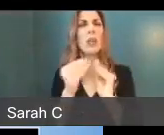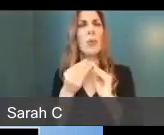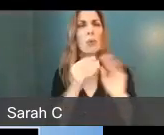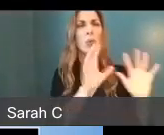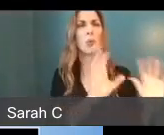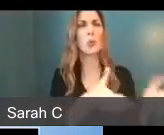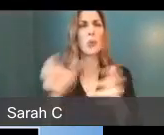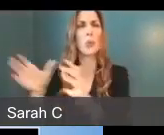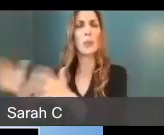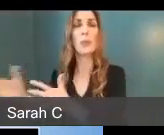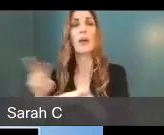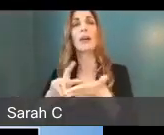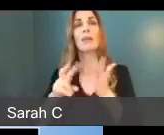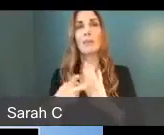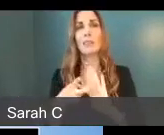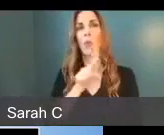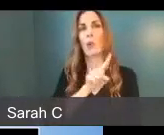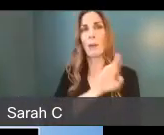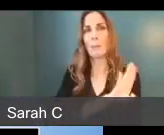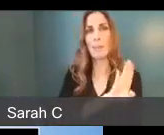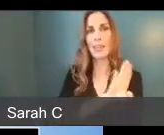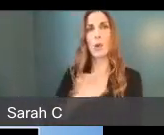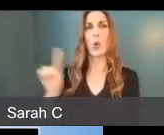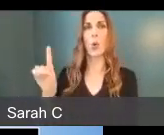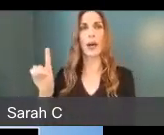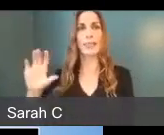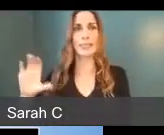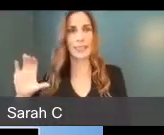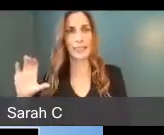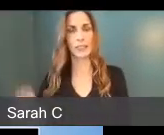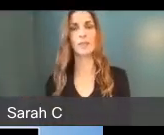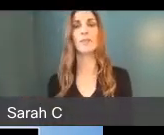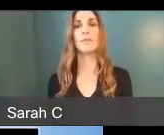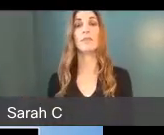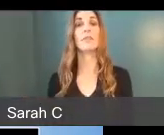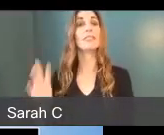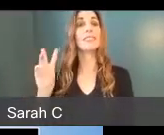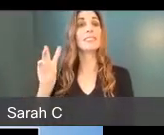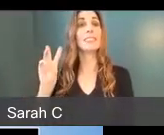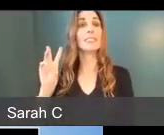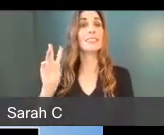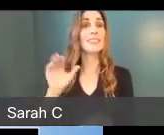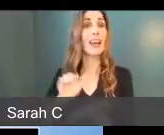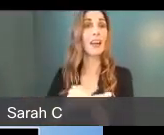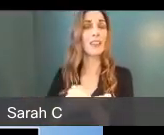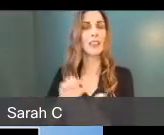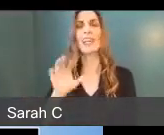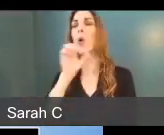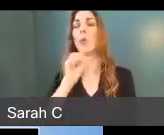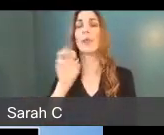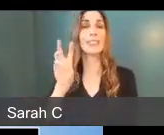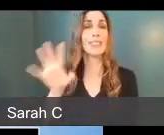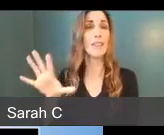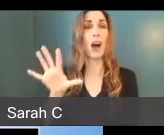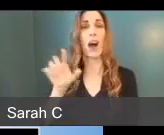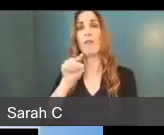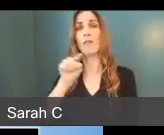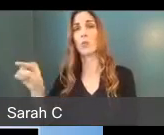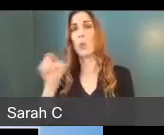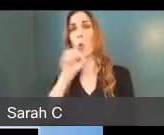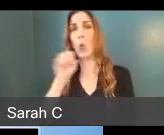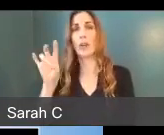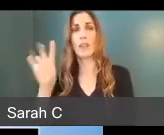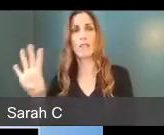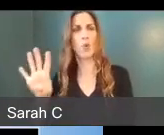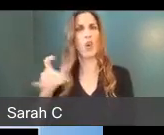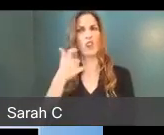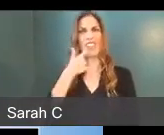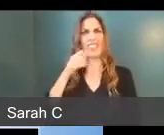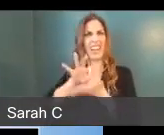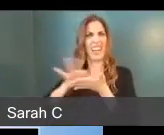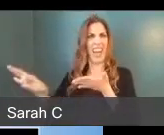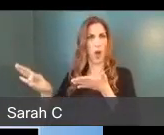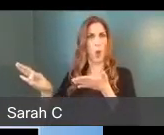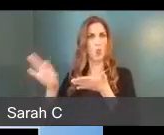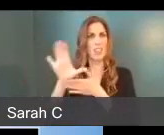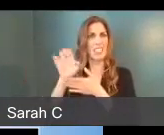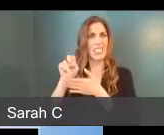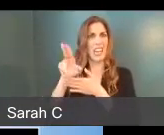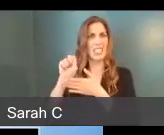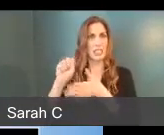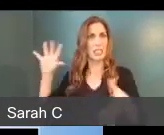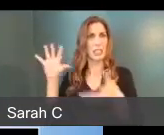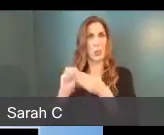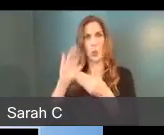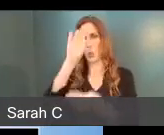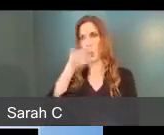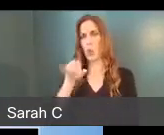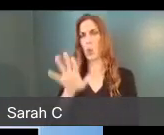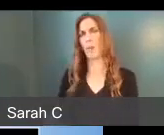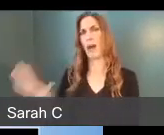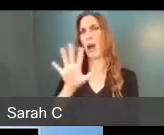and 1C groups. So 65 to 74 years of age, based on recent Census data, we have approximately 84,238